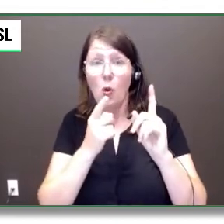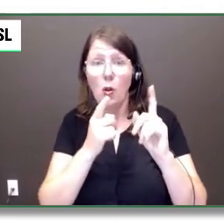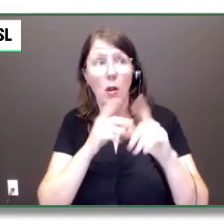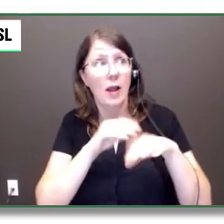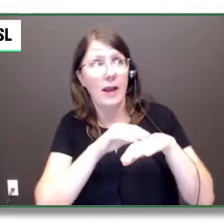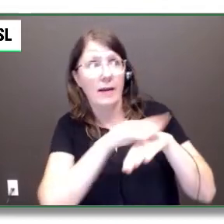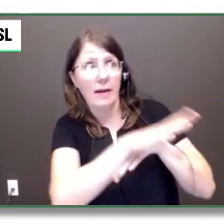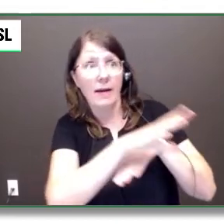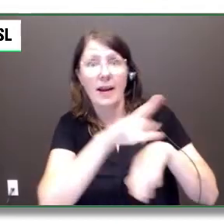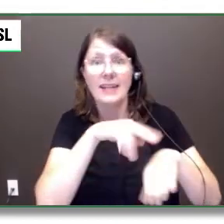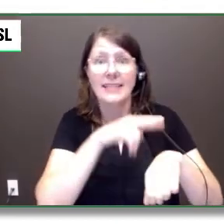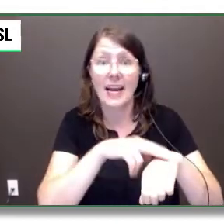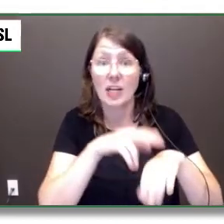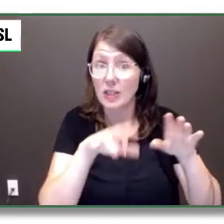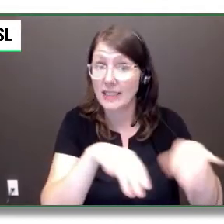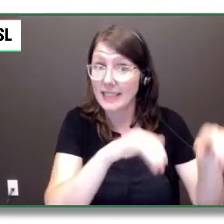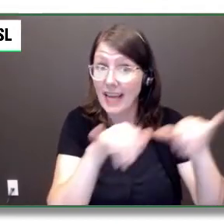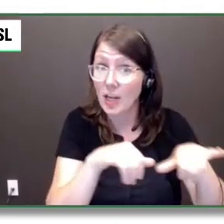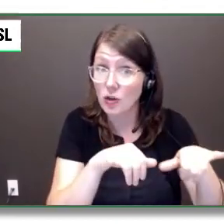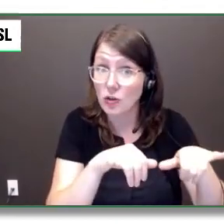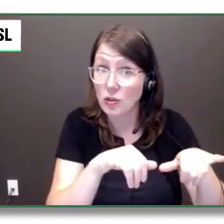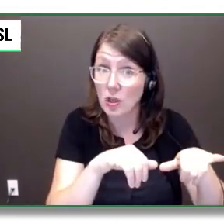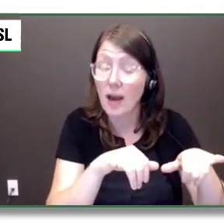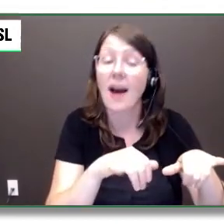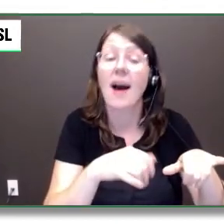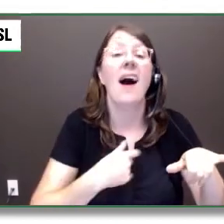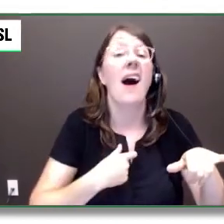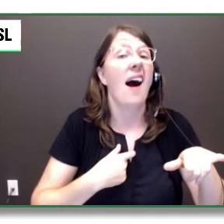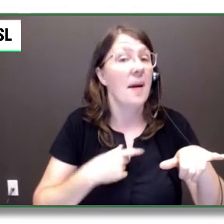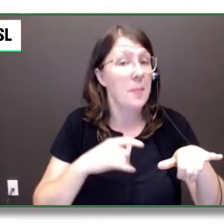is it going to inform like urban parks where that's where you you're more